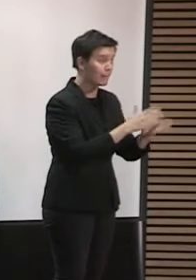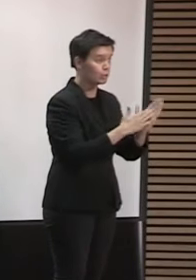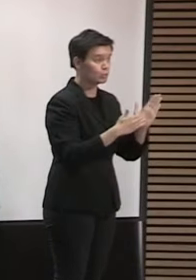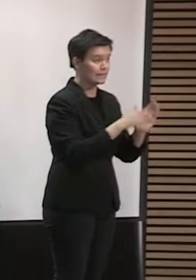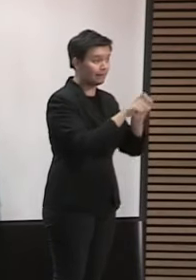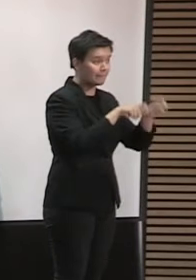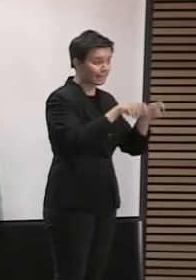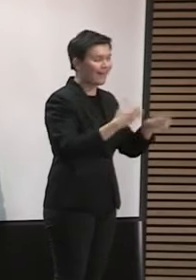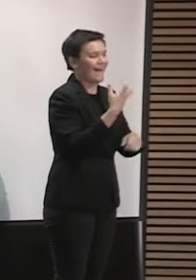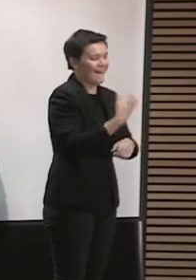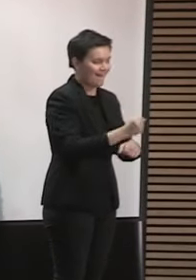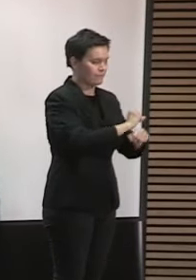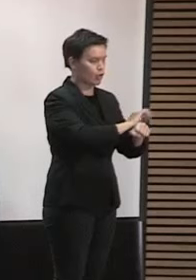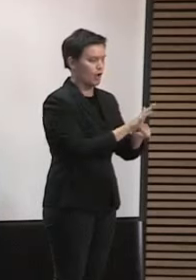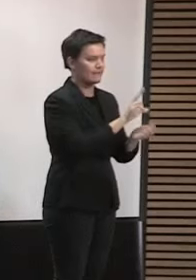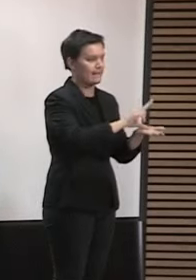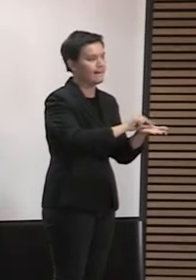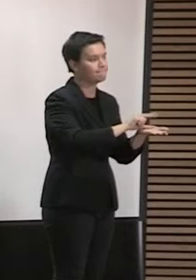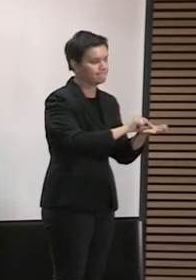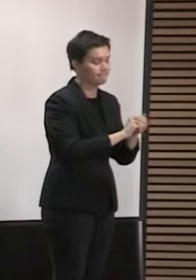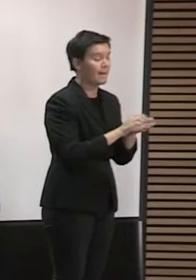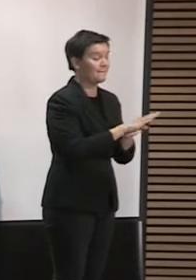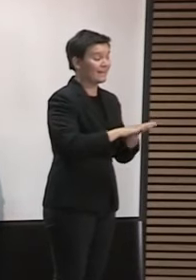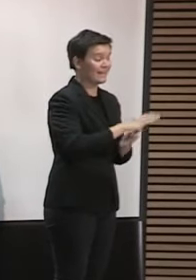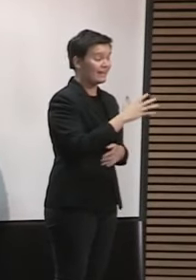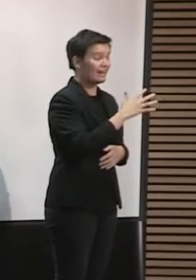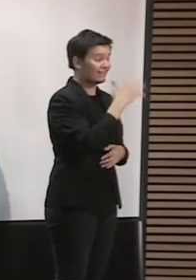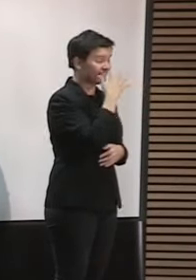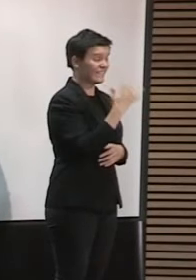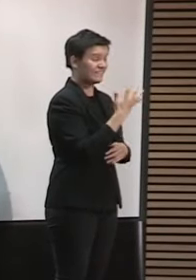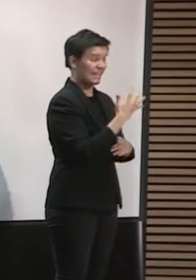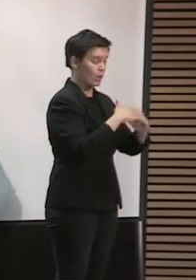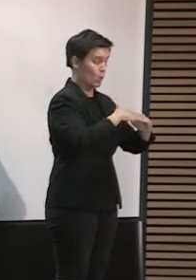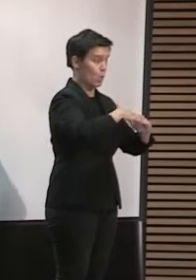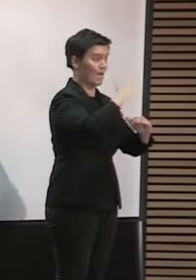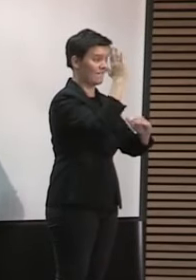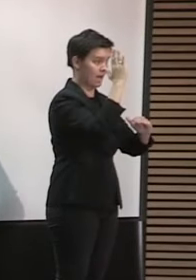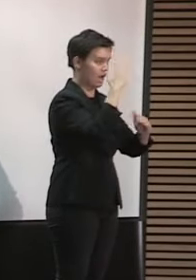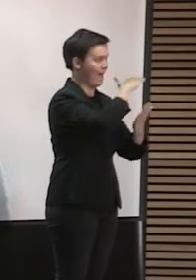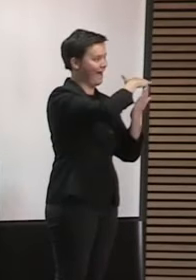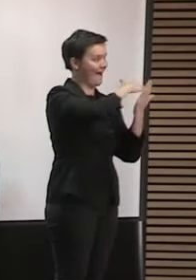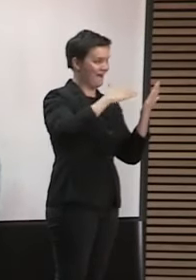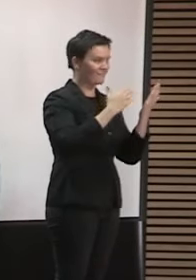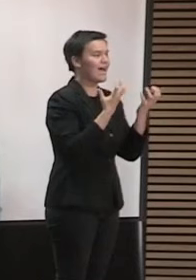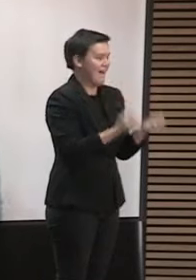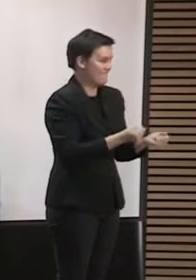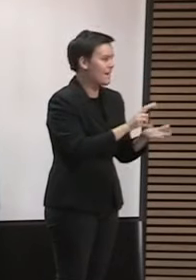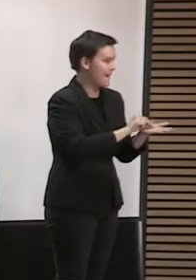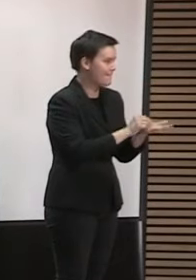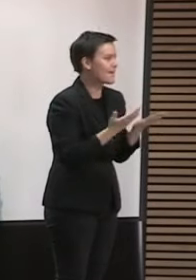to that part yet. As I also indicated, I think, the advice for those Cabinet meetings tends to come together at the